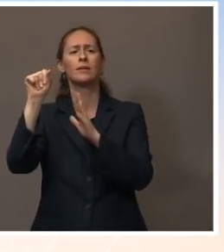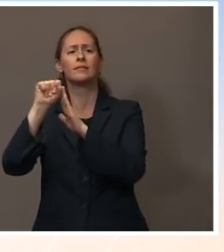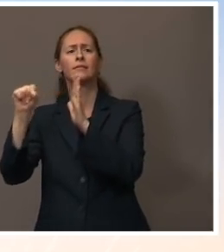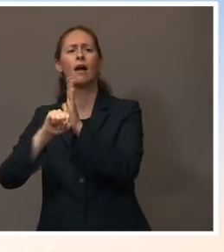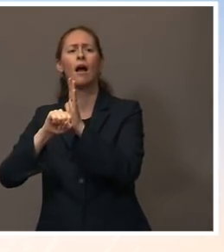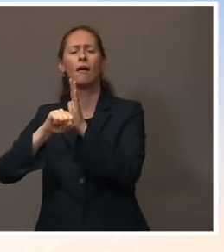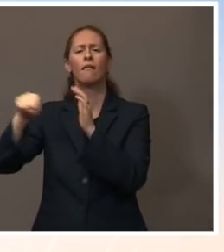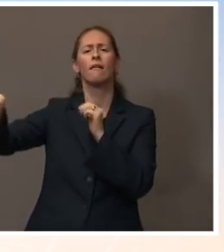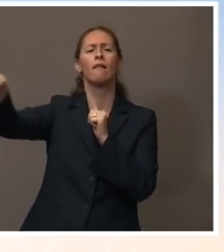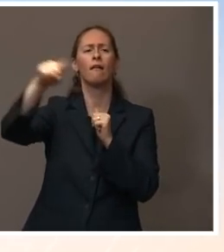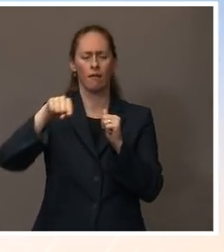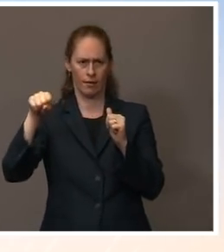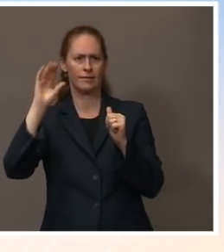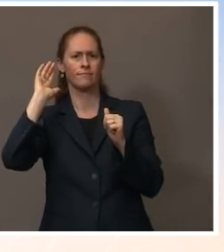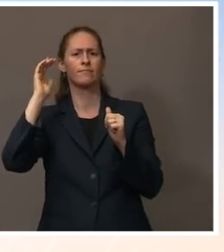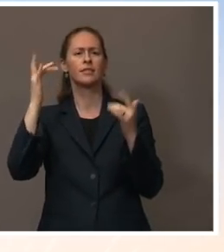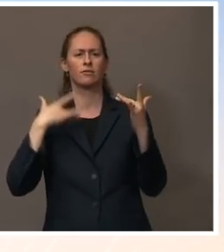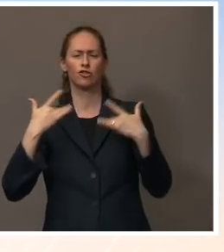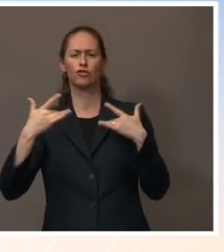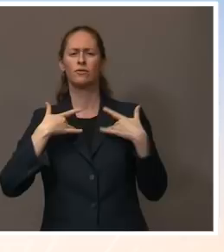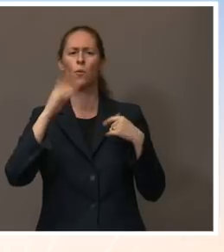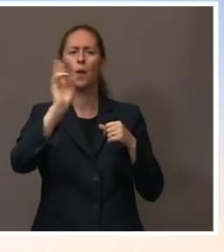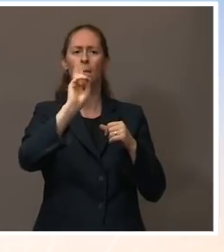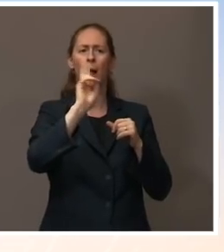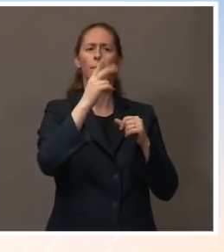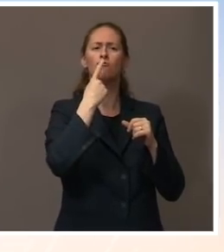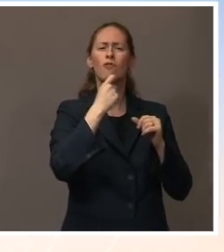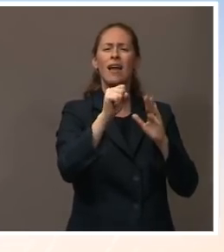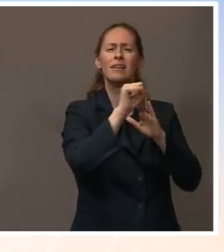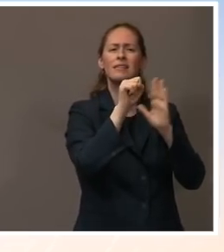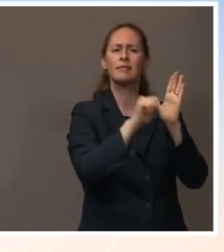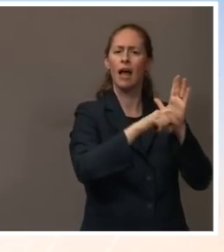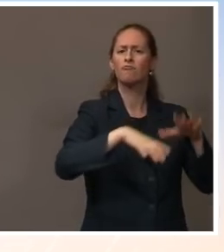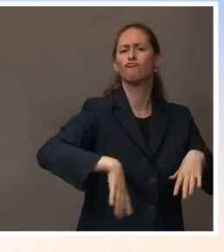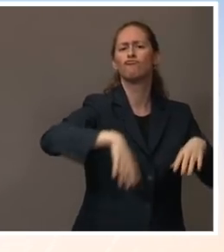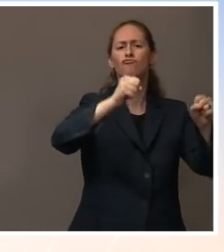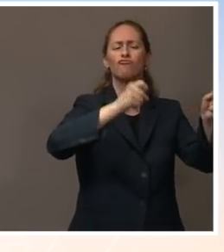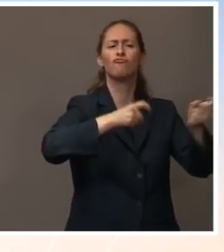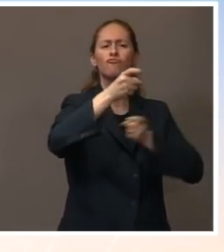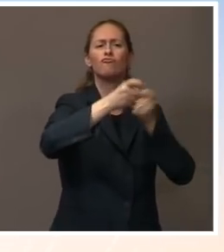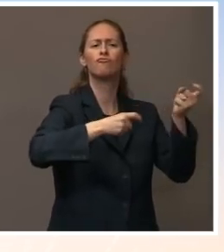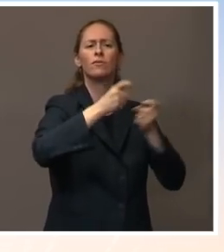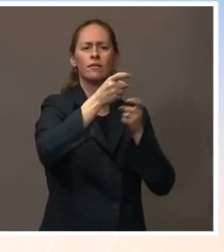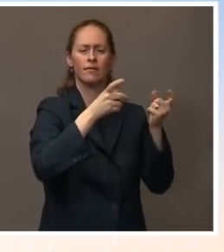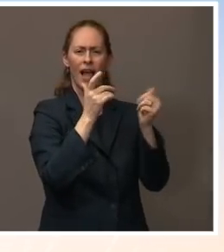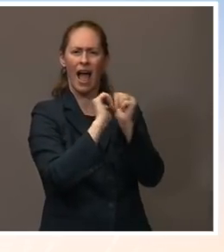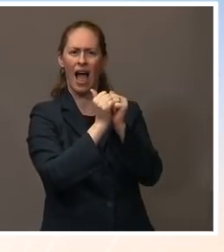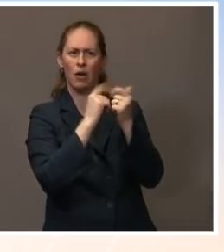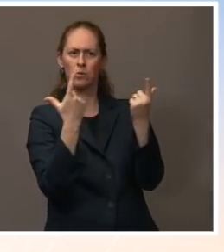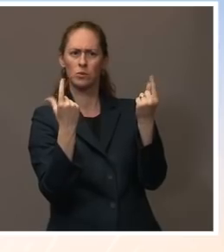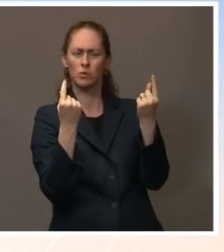So what leverage do you actually have? And what, realistically, do you think you can accomplish in some of these red states? Ms. Psaki: Well, first,